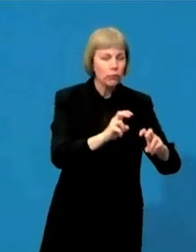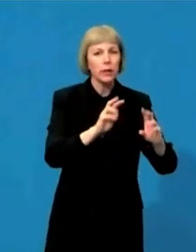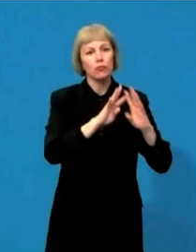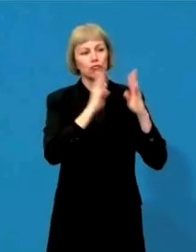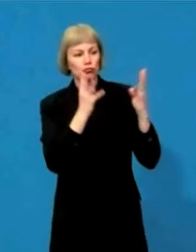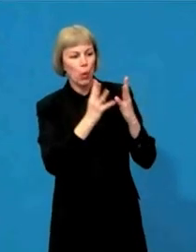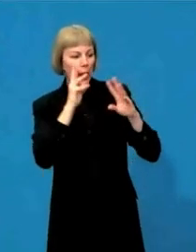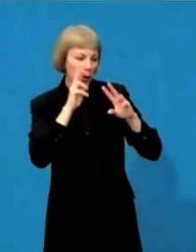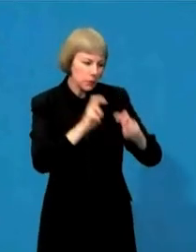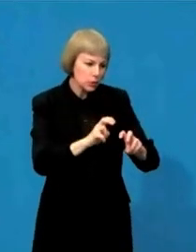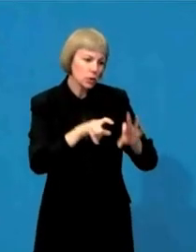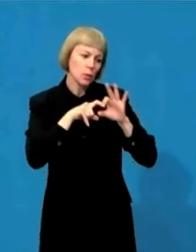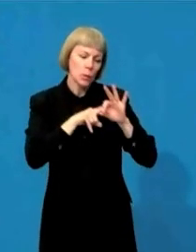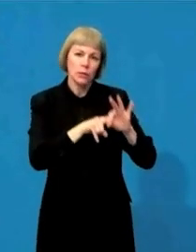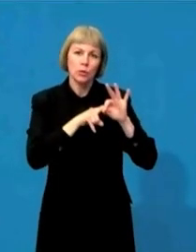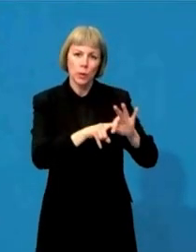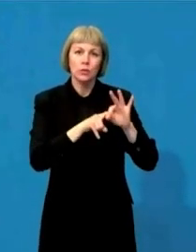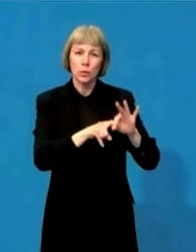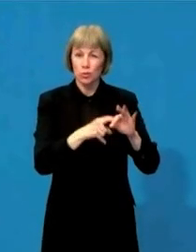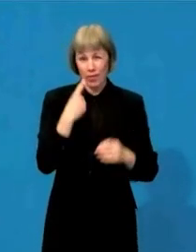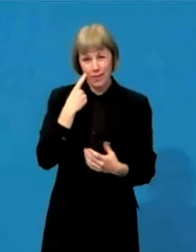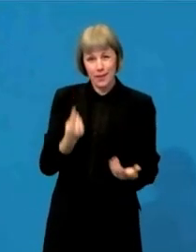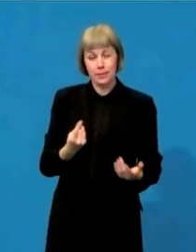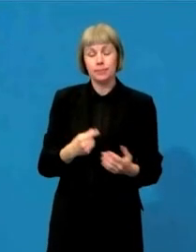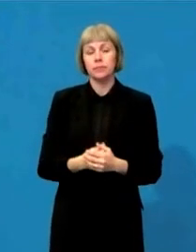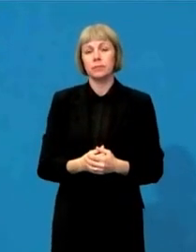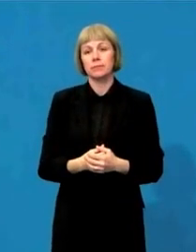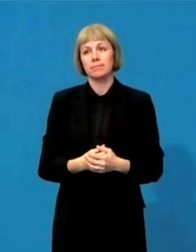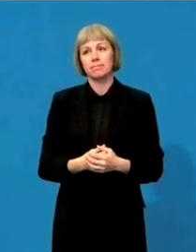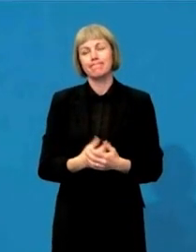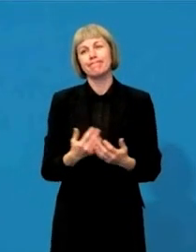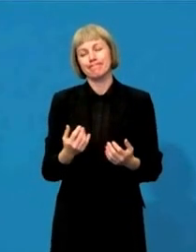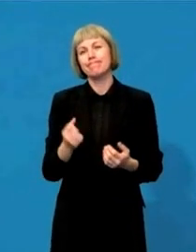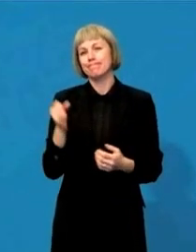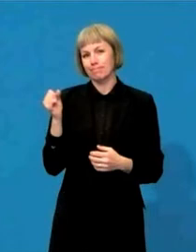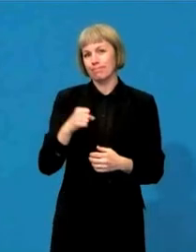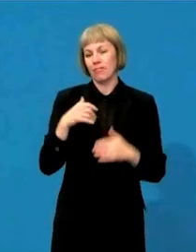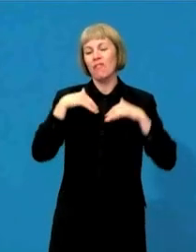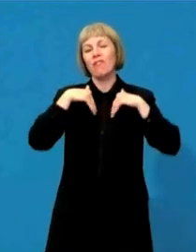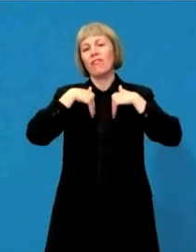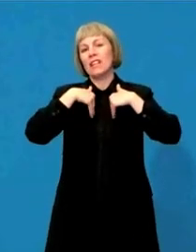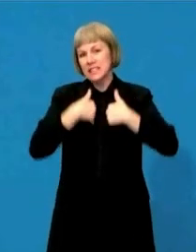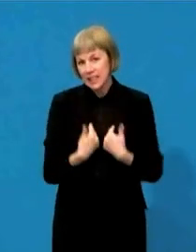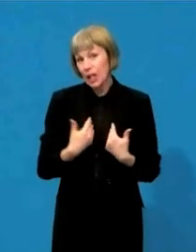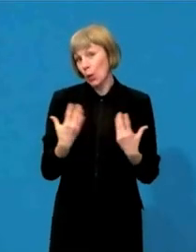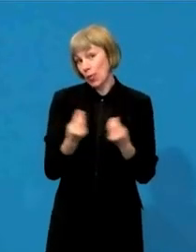I think - well, I know that I - there's a sense of fatigue with me when